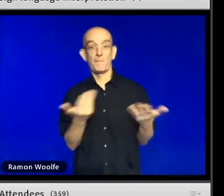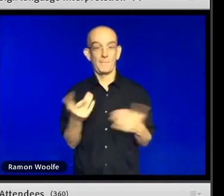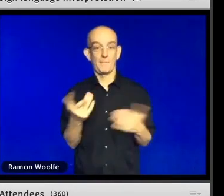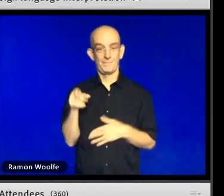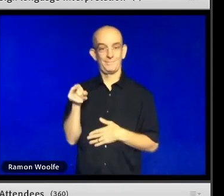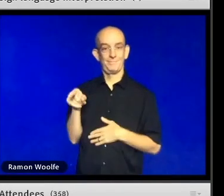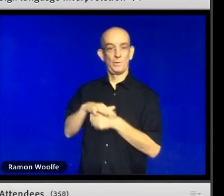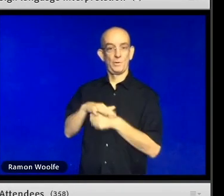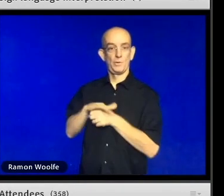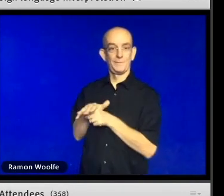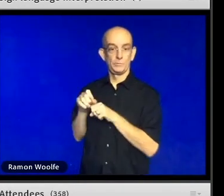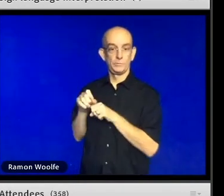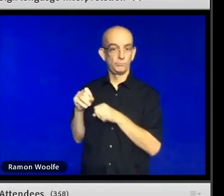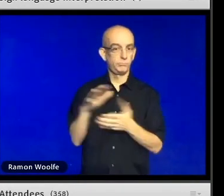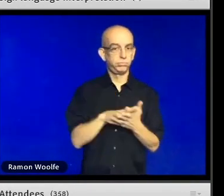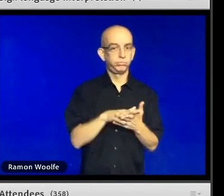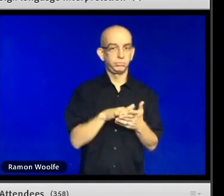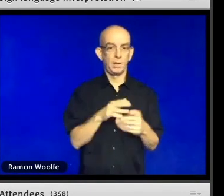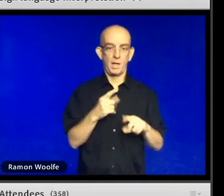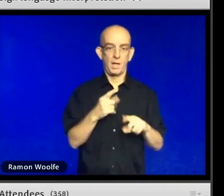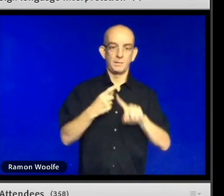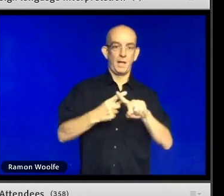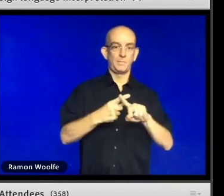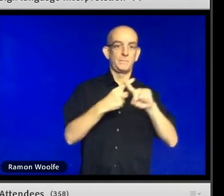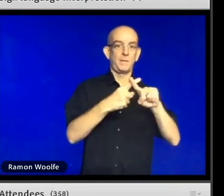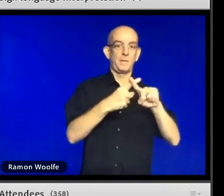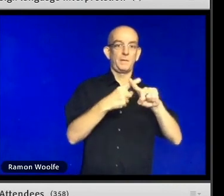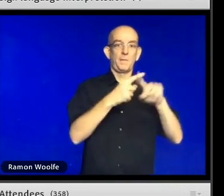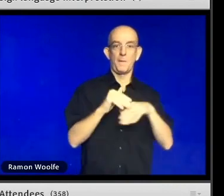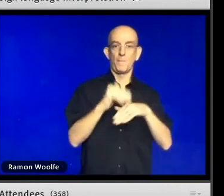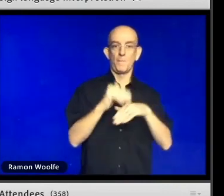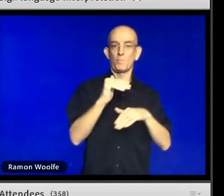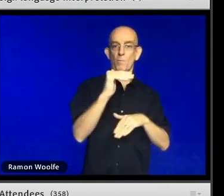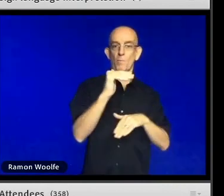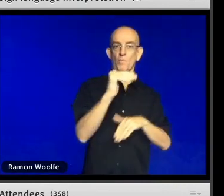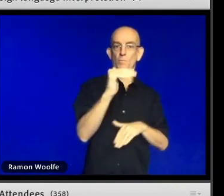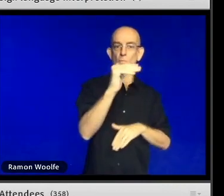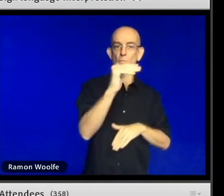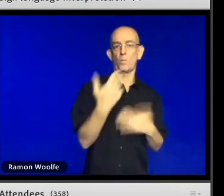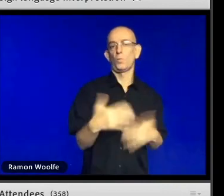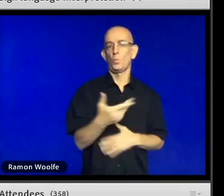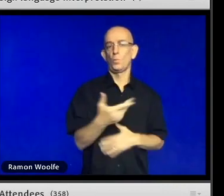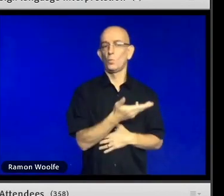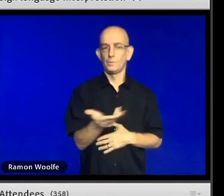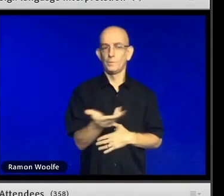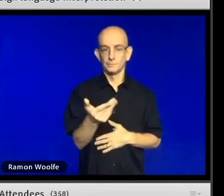actors can insure that persons with disabilities are included in the response to COVID‑19